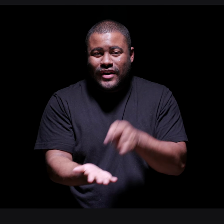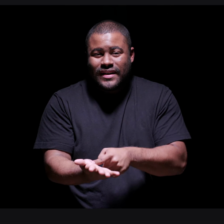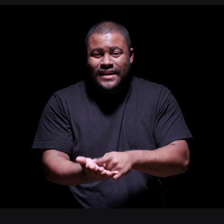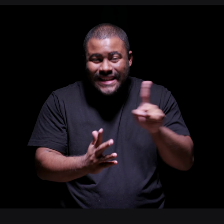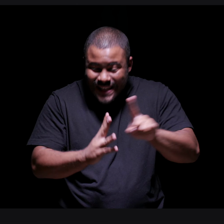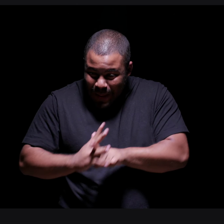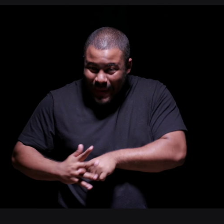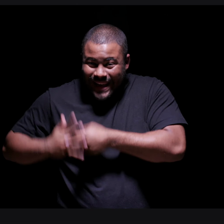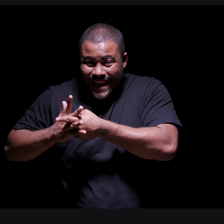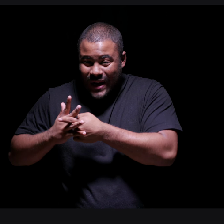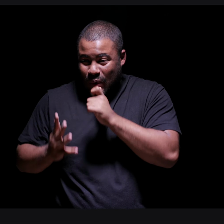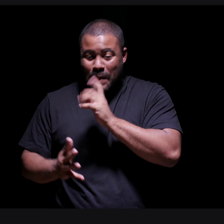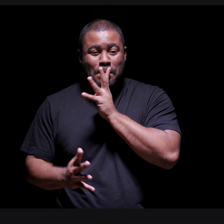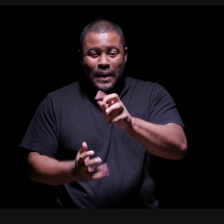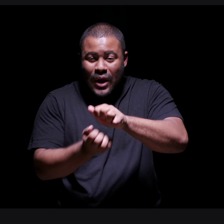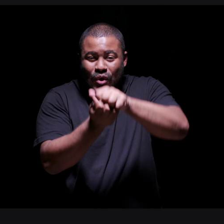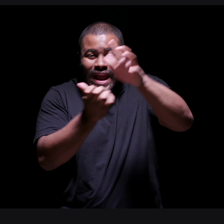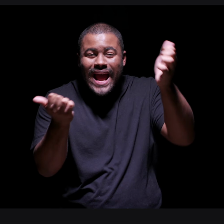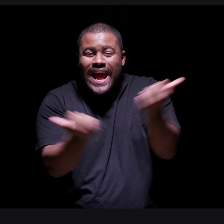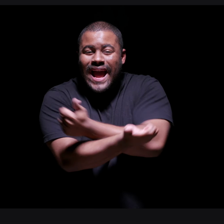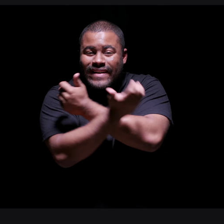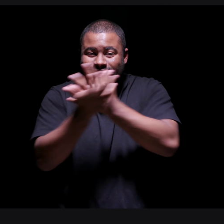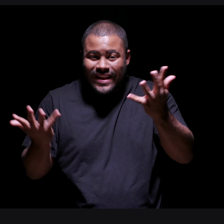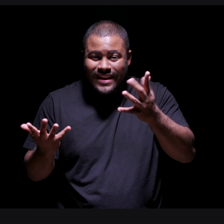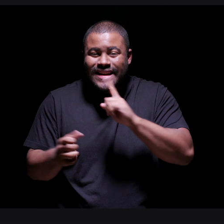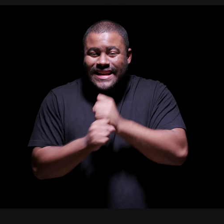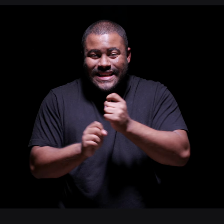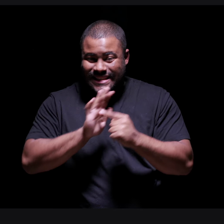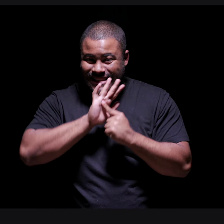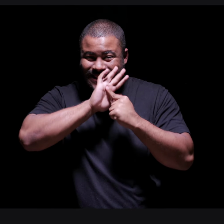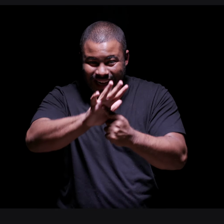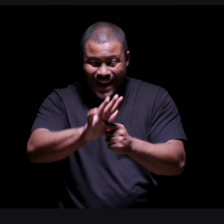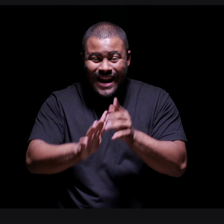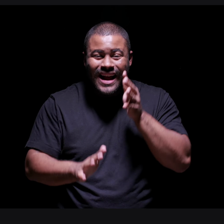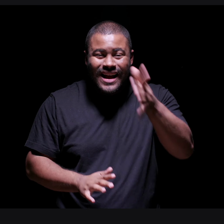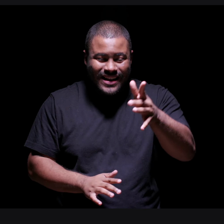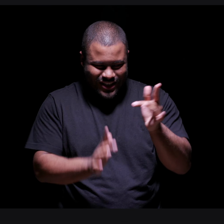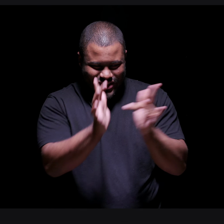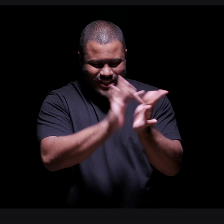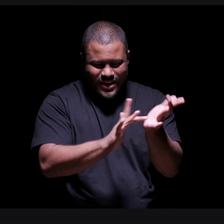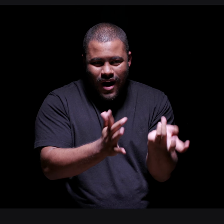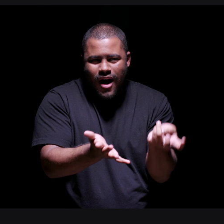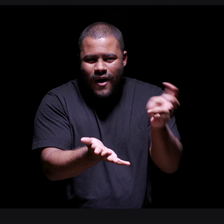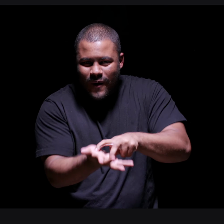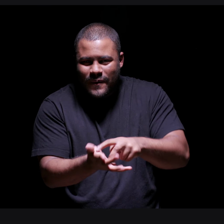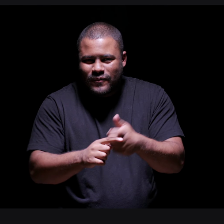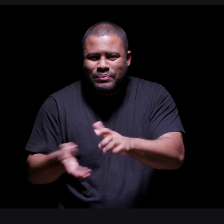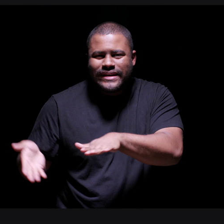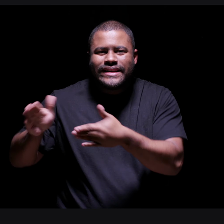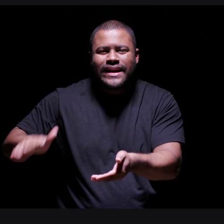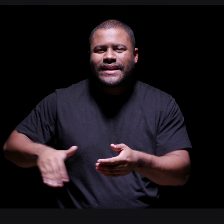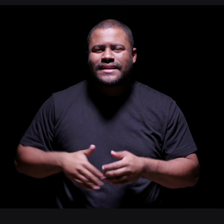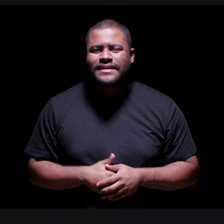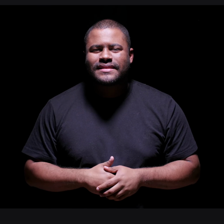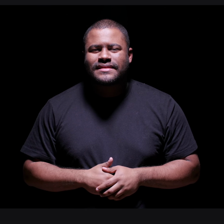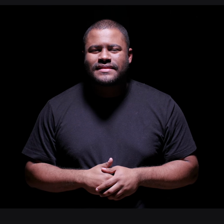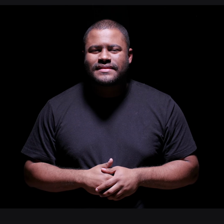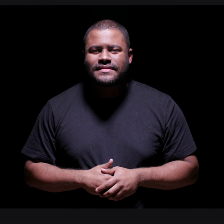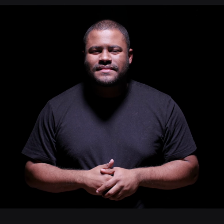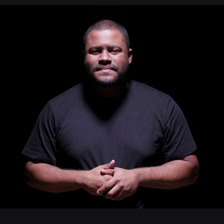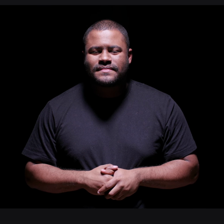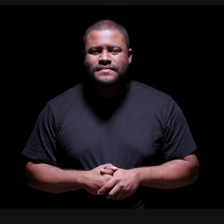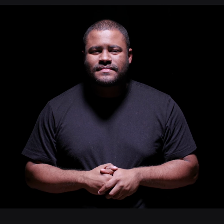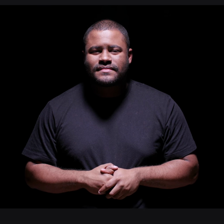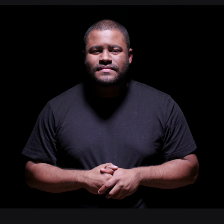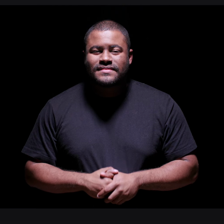who in the beginning spoke and the universe was made, and that sign is that Jesus rose from the grave.